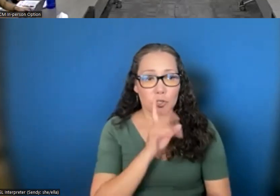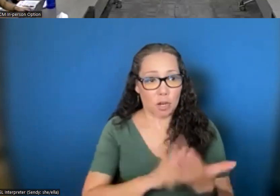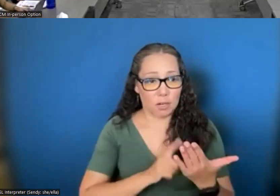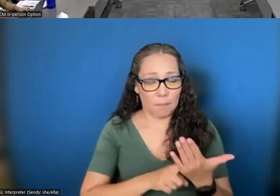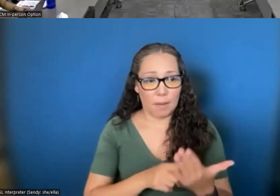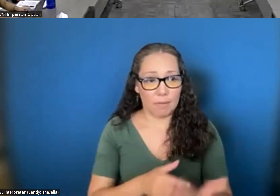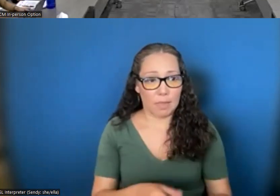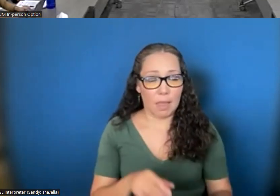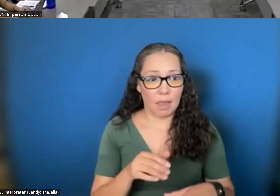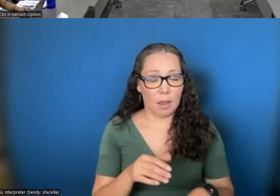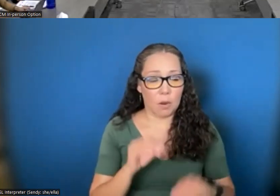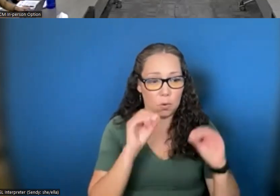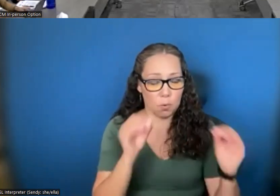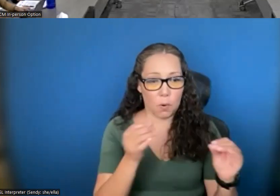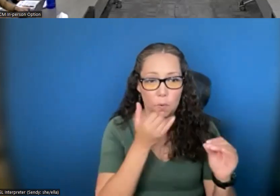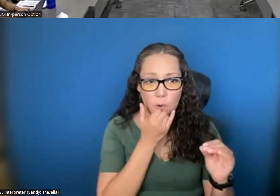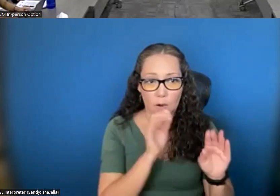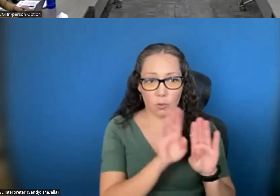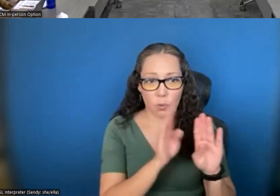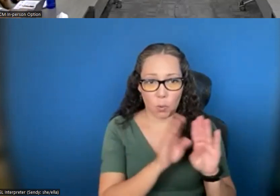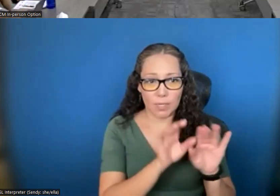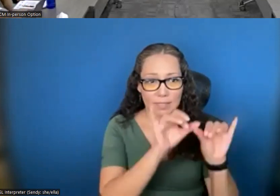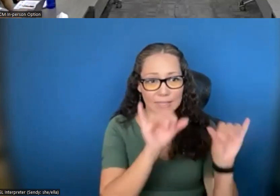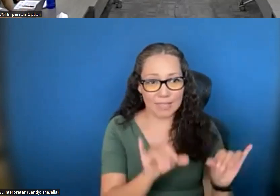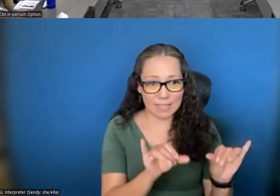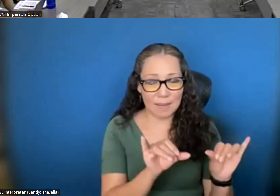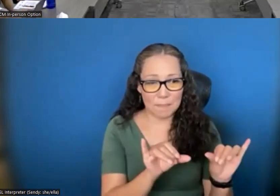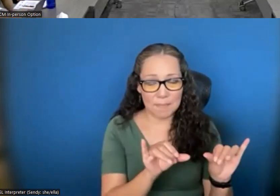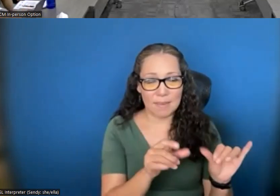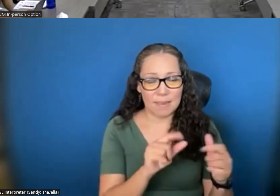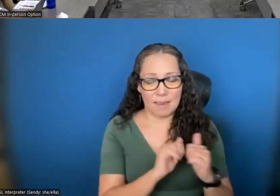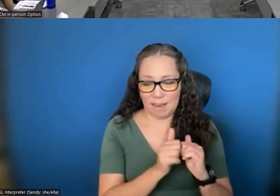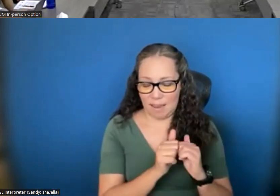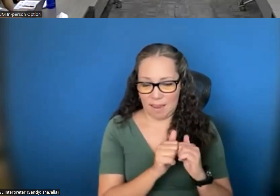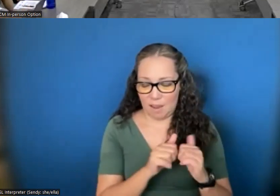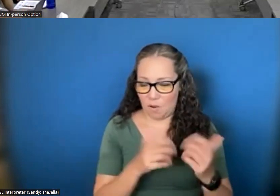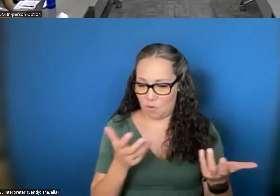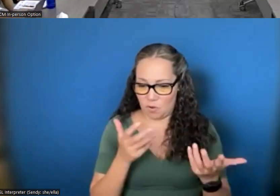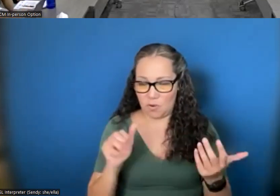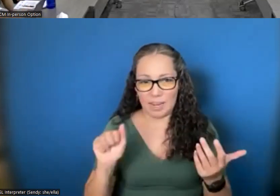does the no wrong door system and adrc kind of interface and interact and I and I could